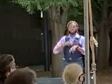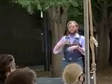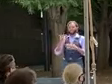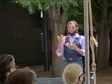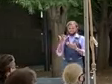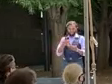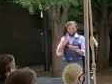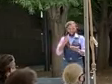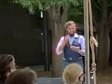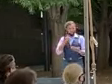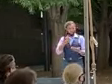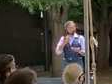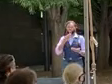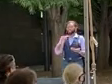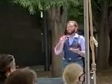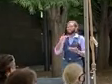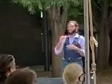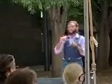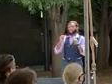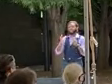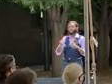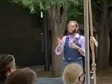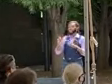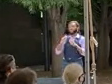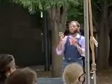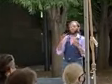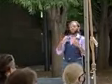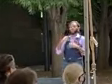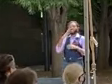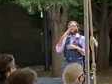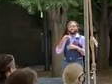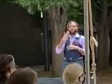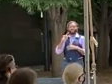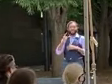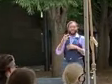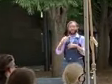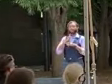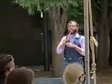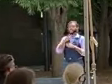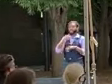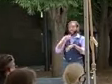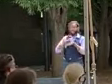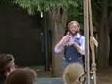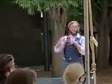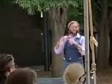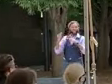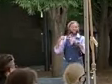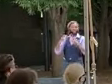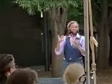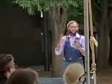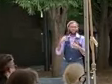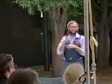And the architect Larry Halprin gave me a sleeping bag and made sure that at nighttime when I was out here I had a safe place to be.